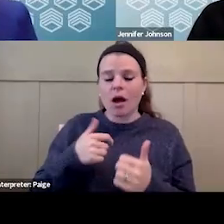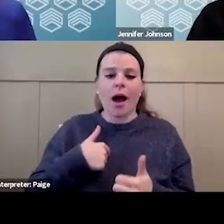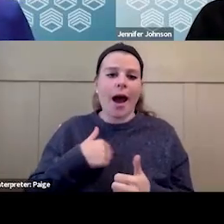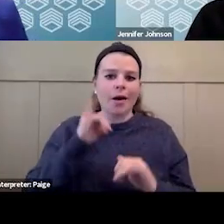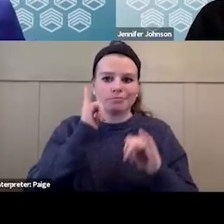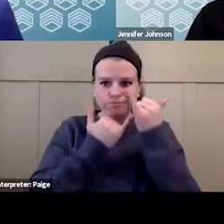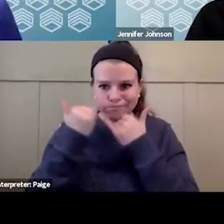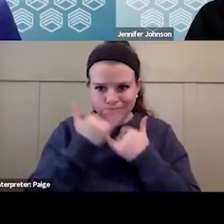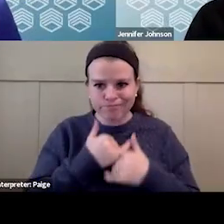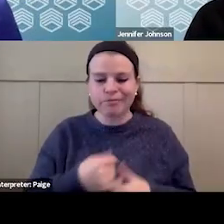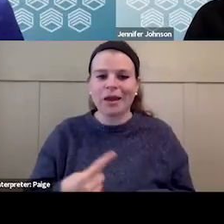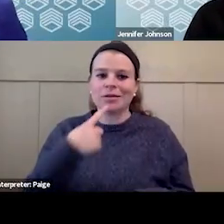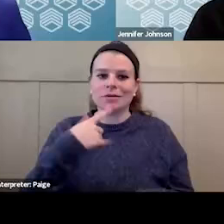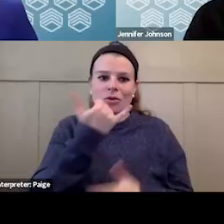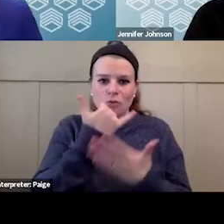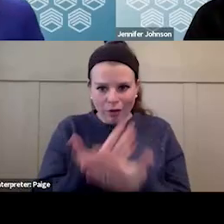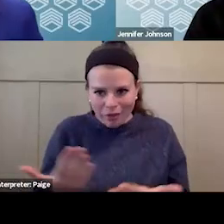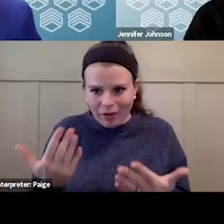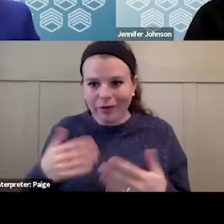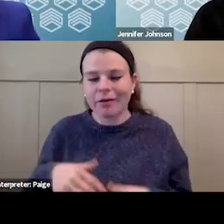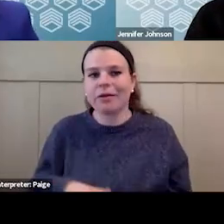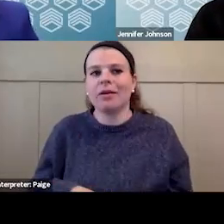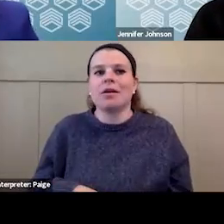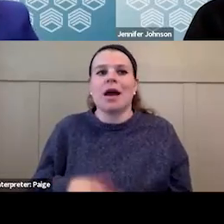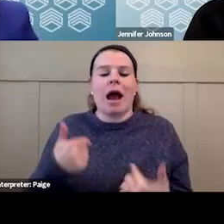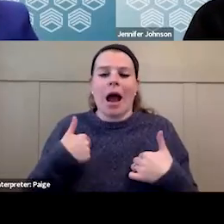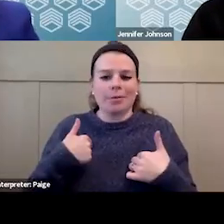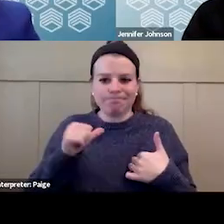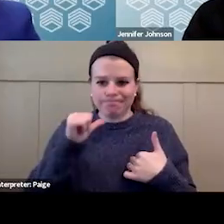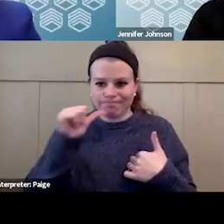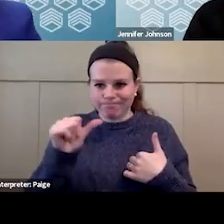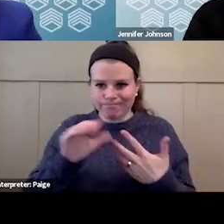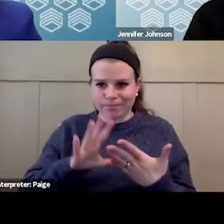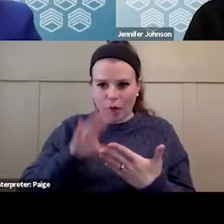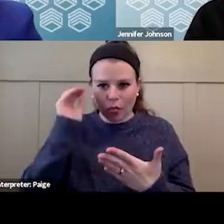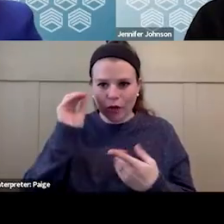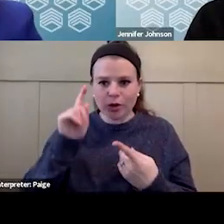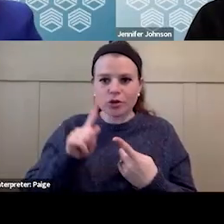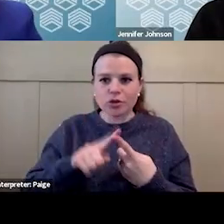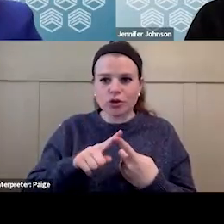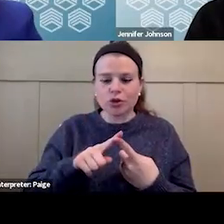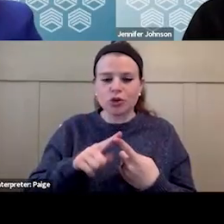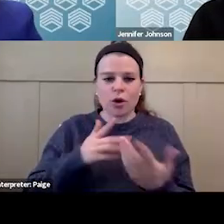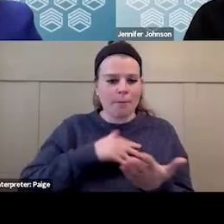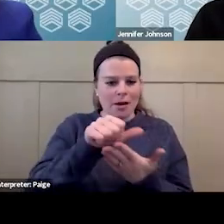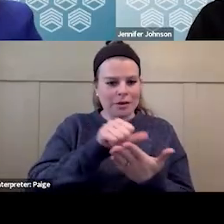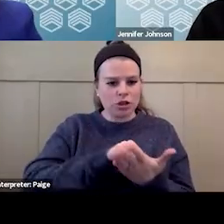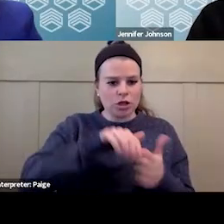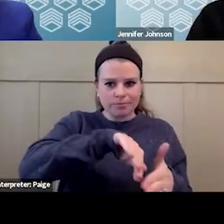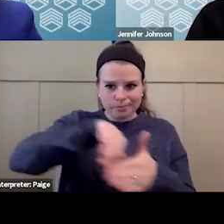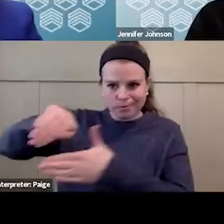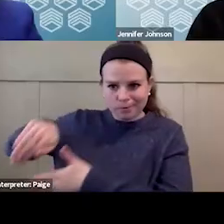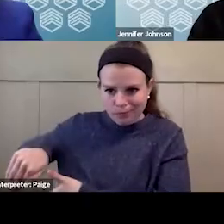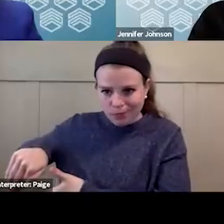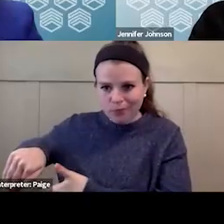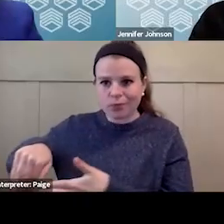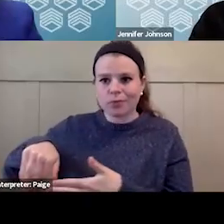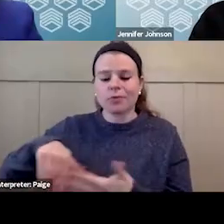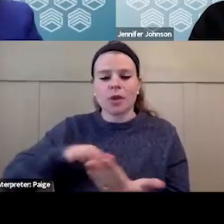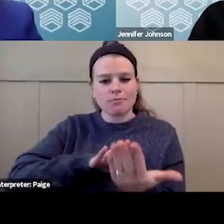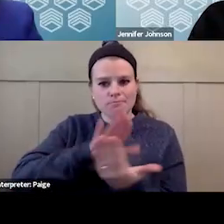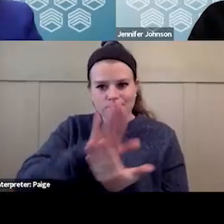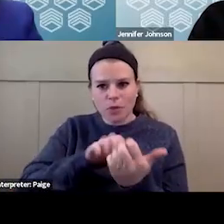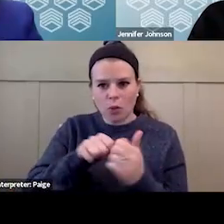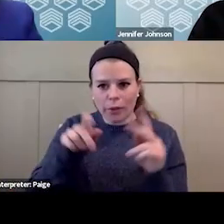thing, by- Not learning to drop my own agenda in the face of a person who was